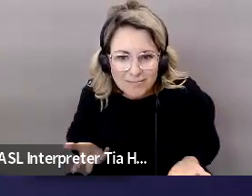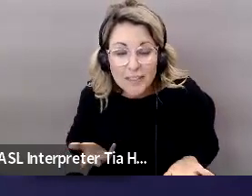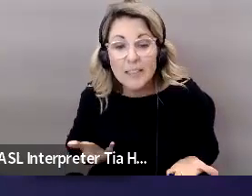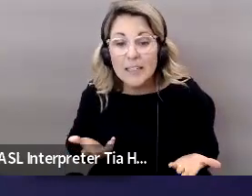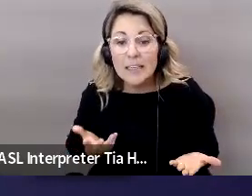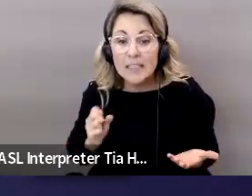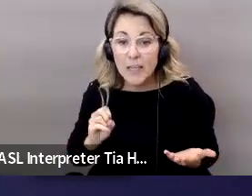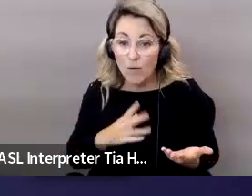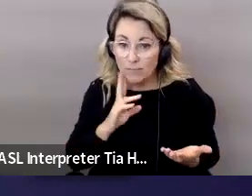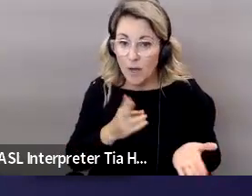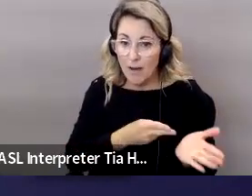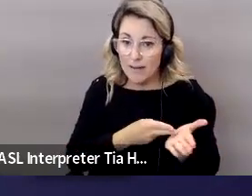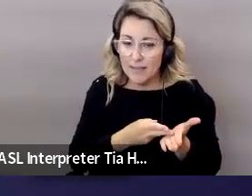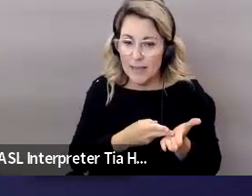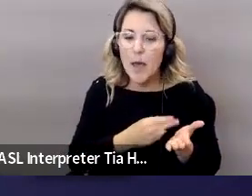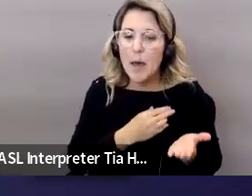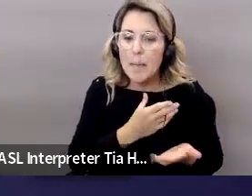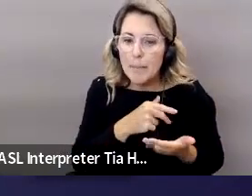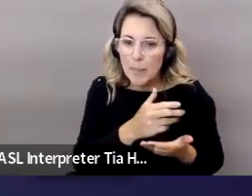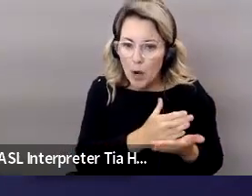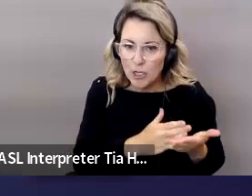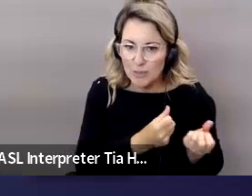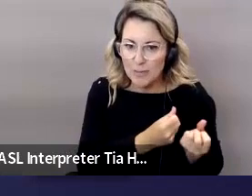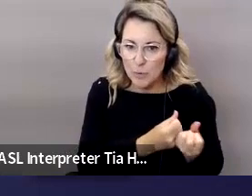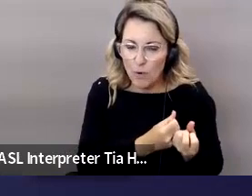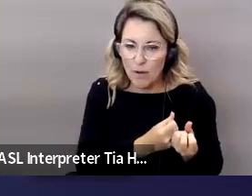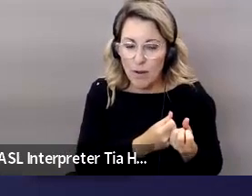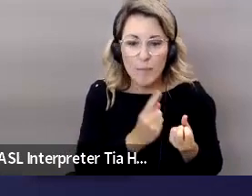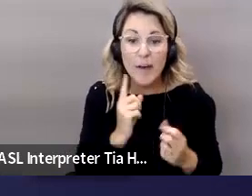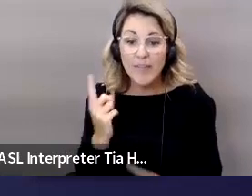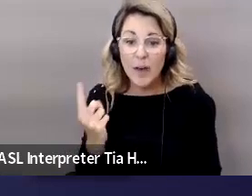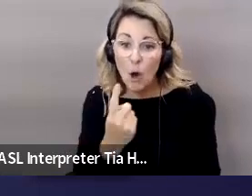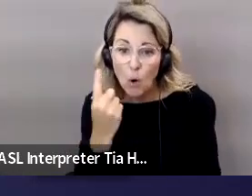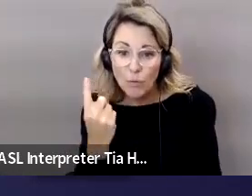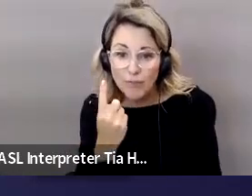need but it can't be the only element of need. If the only reason for your study is, we couldn't